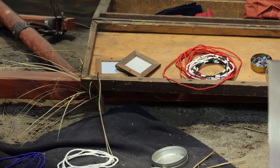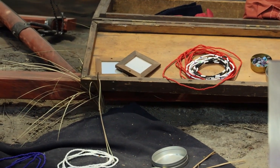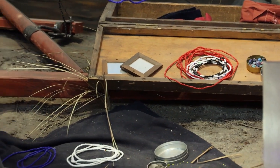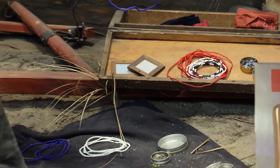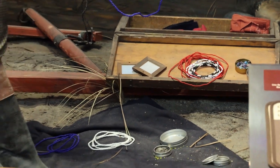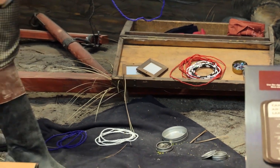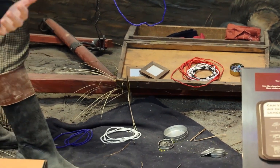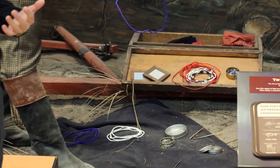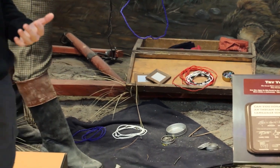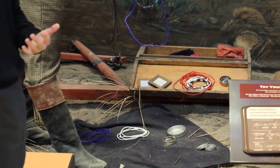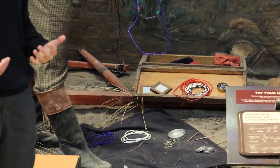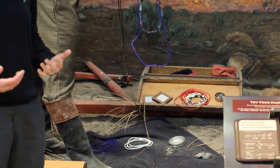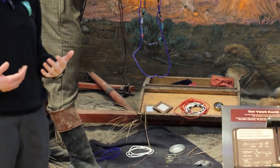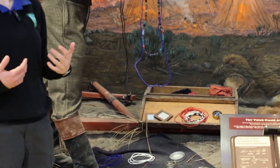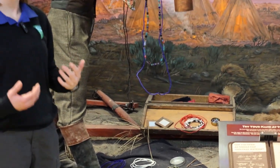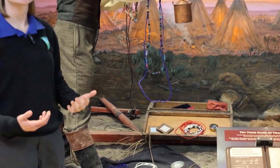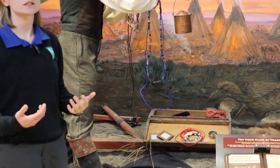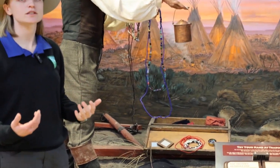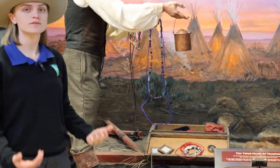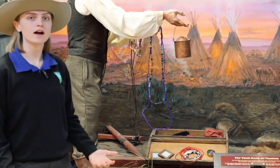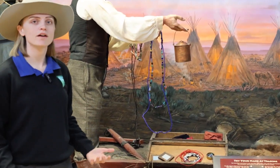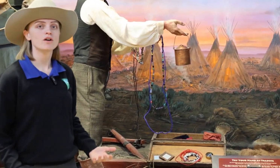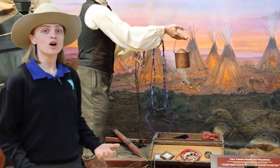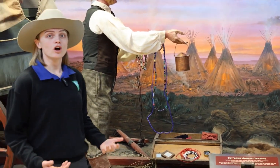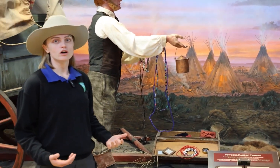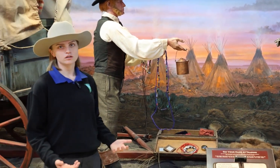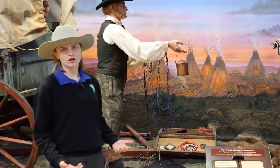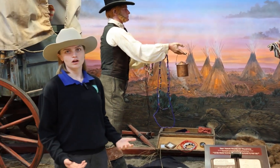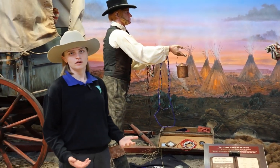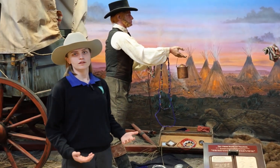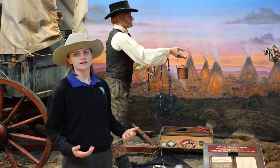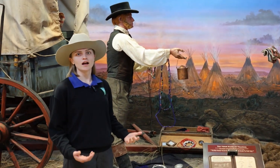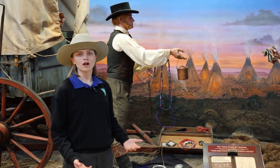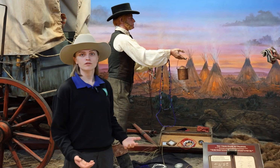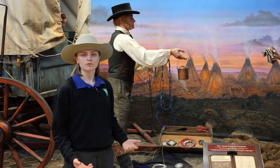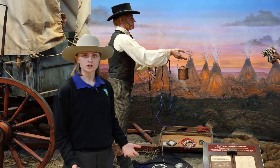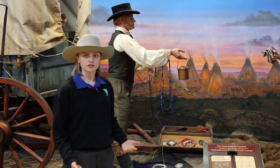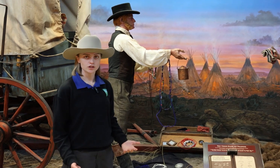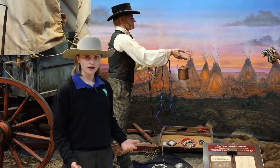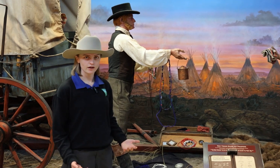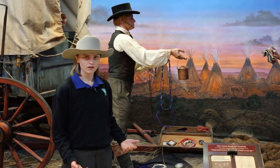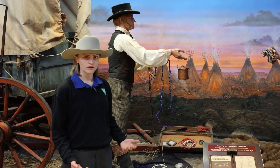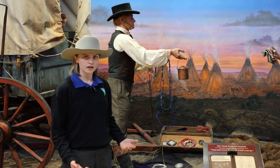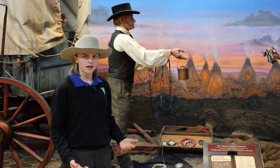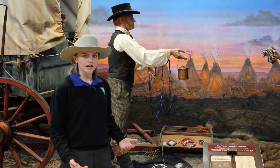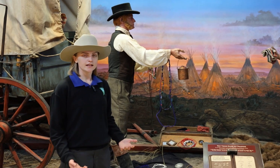or they could even trade items for what they needed to survive along the California Trail.